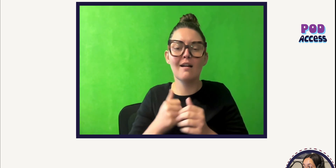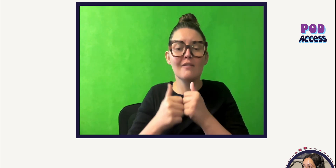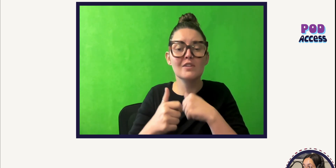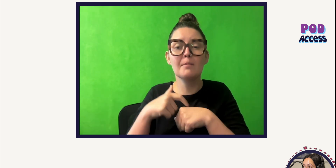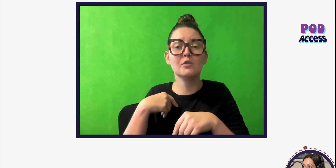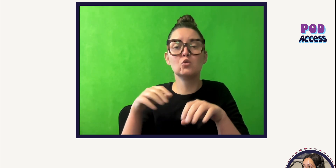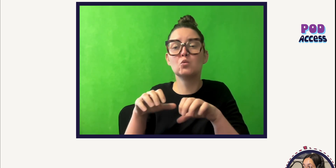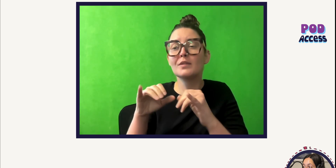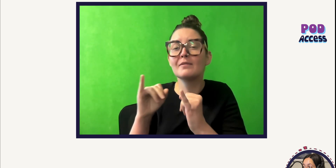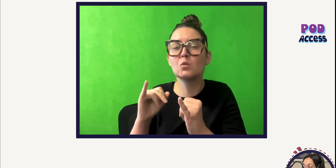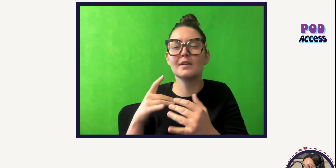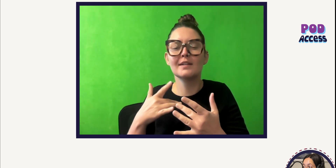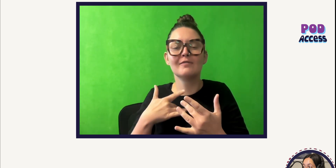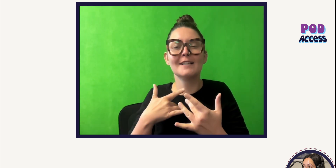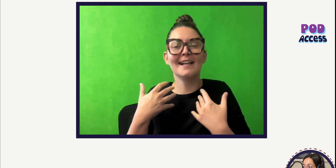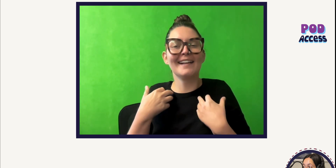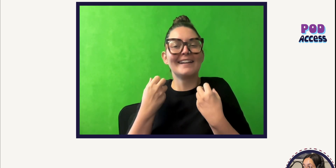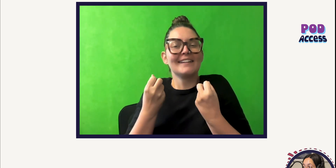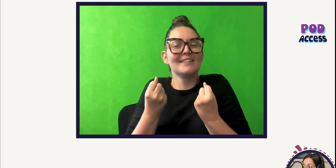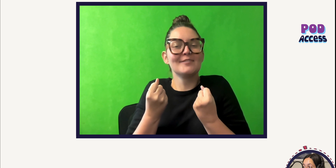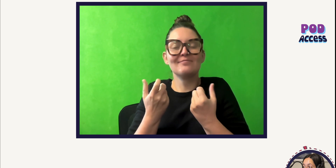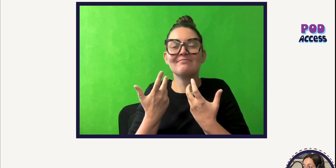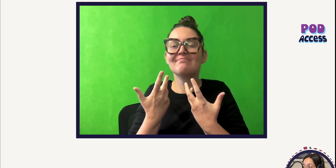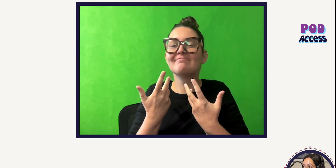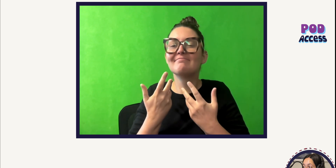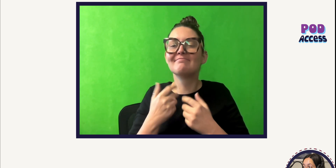Every time I do an interview, it's like healing and